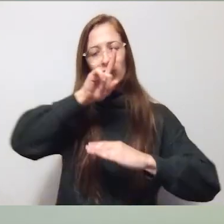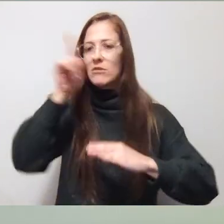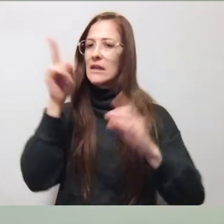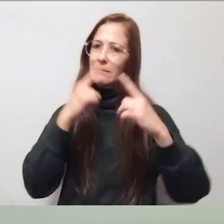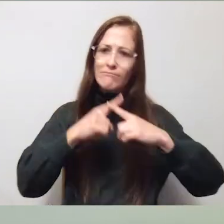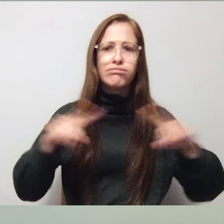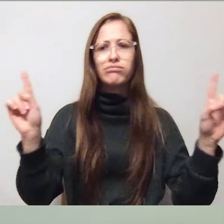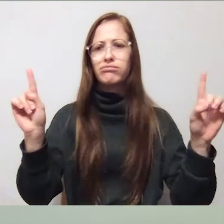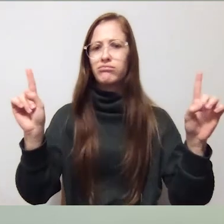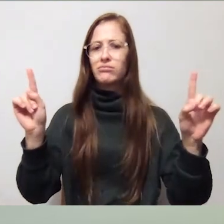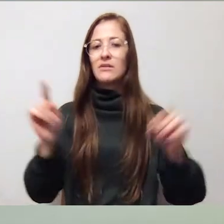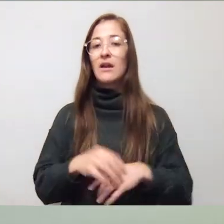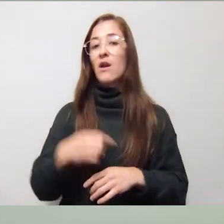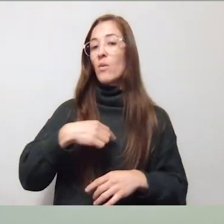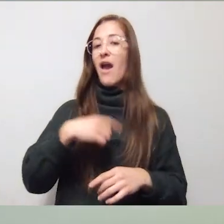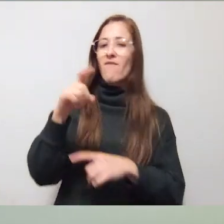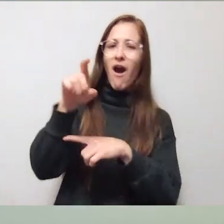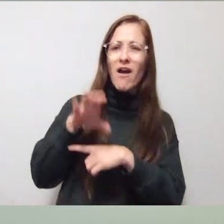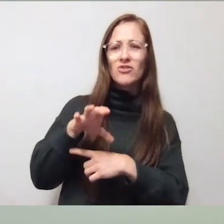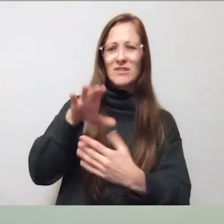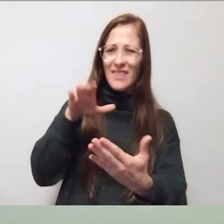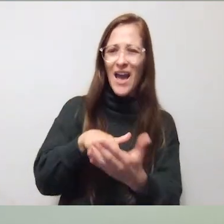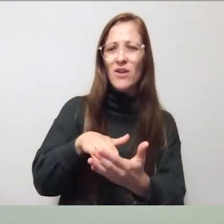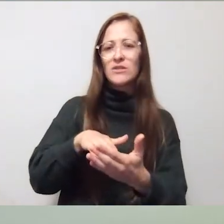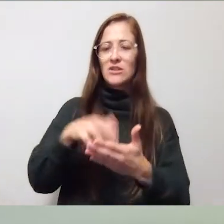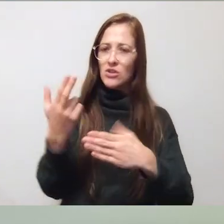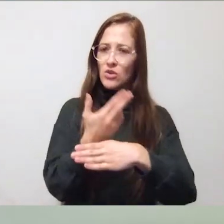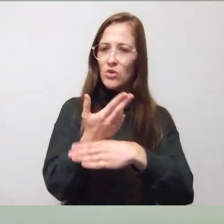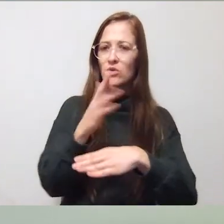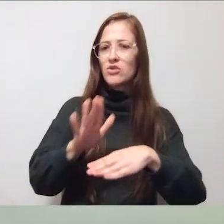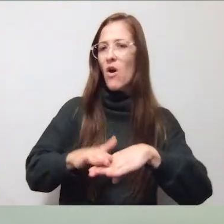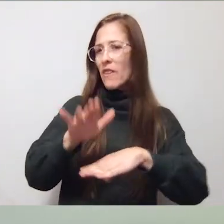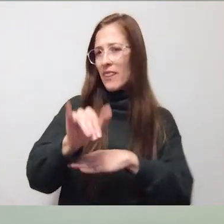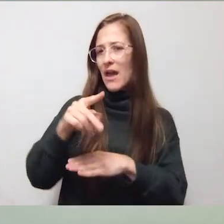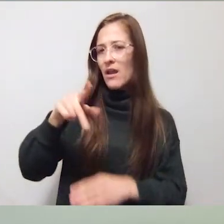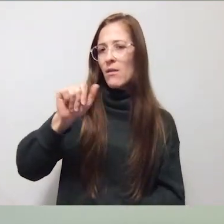We have hundreds of thousands of users of that platform so far. It is an evidence-based platform.